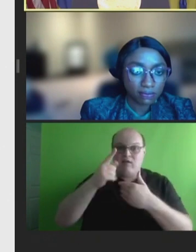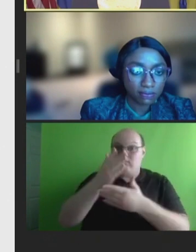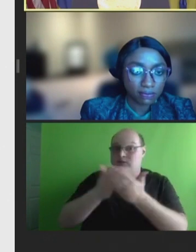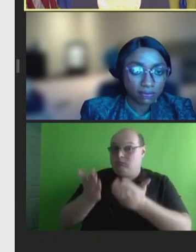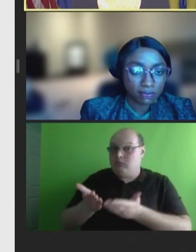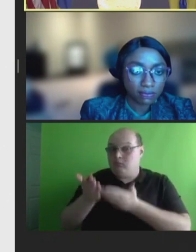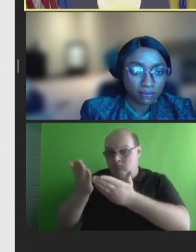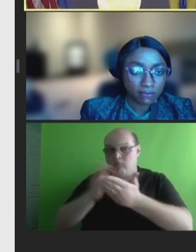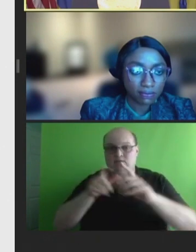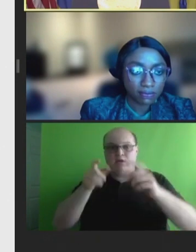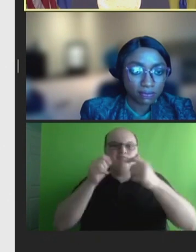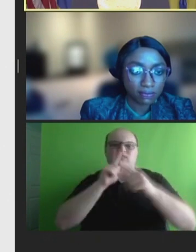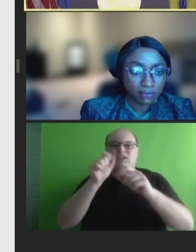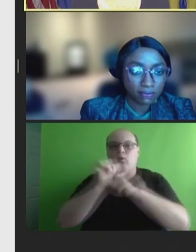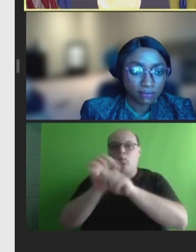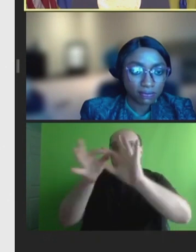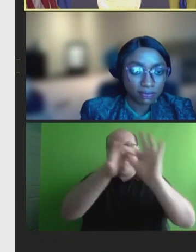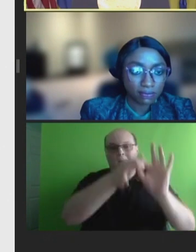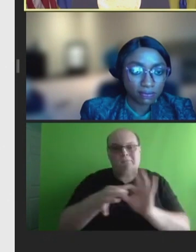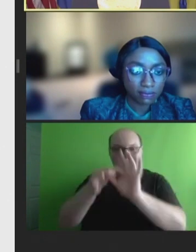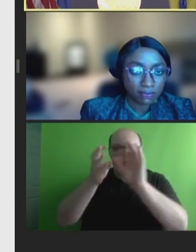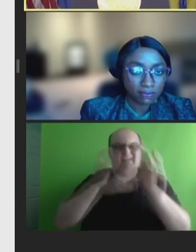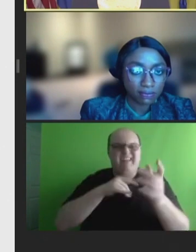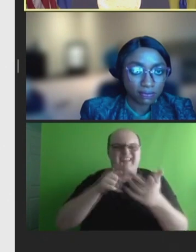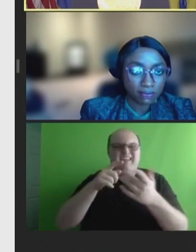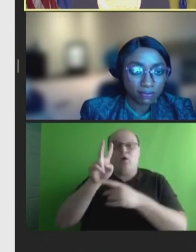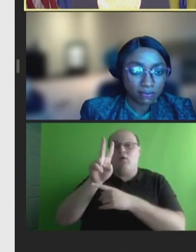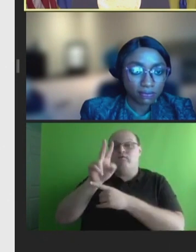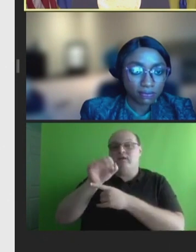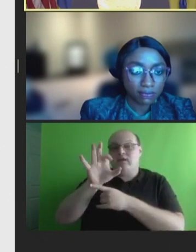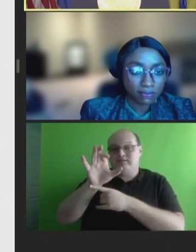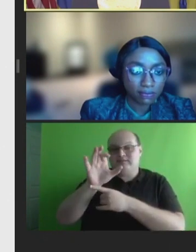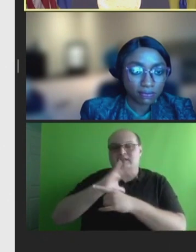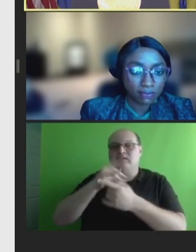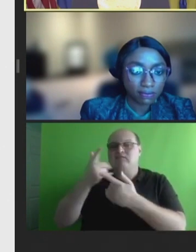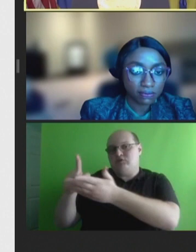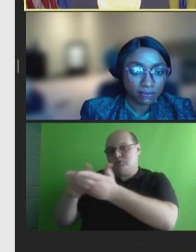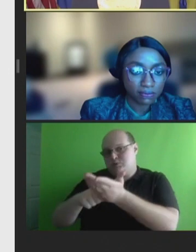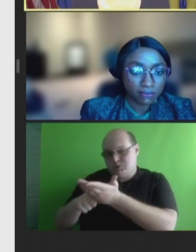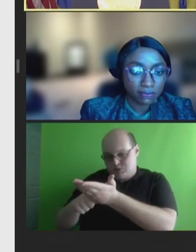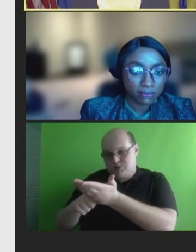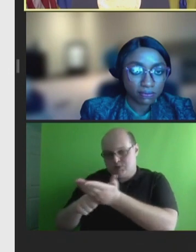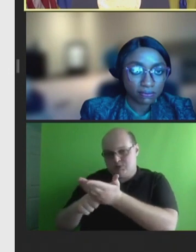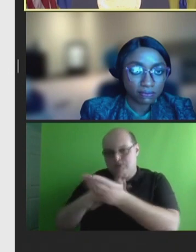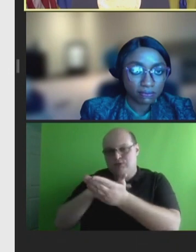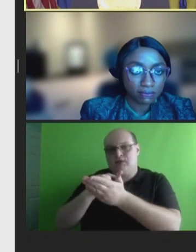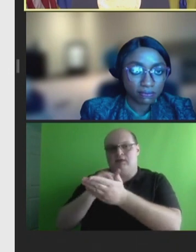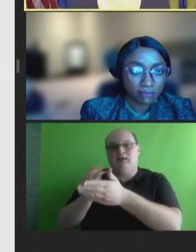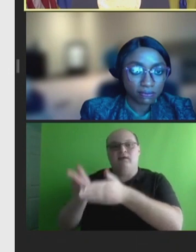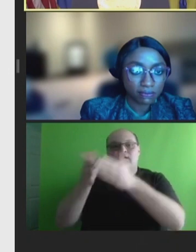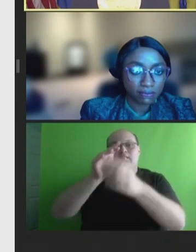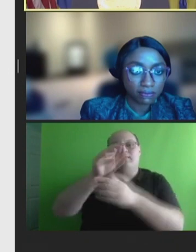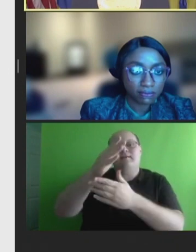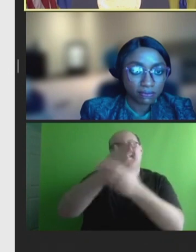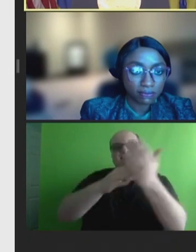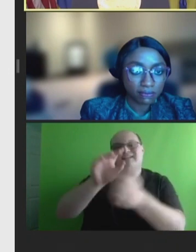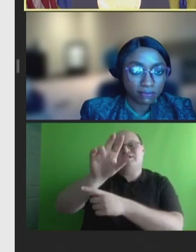there already. So, the VFC program, which I talked about, then the Section 317 of the